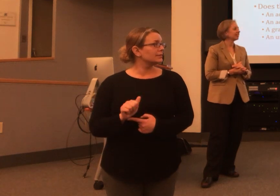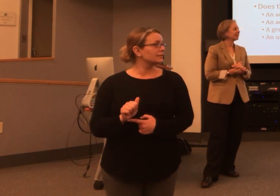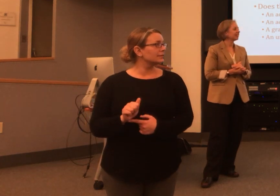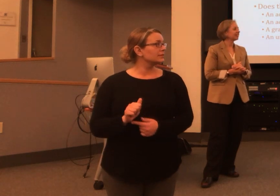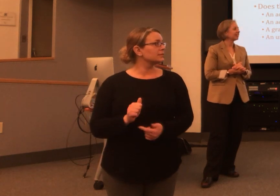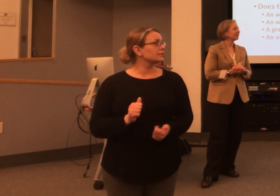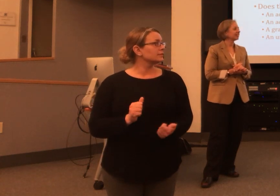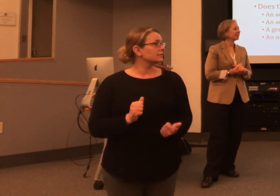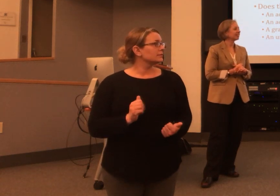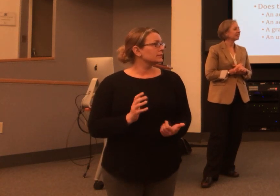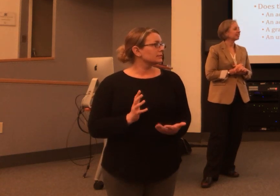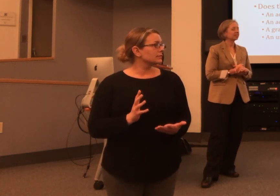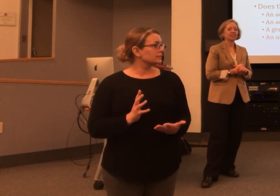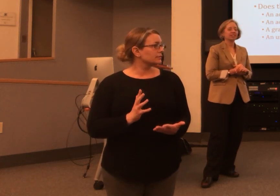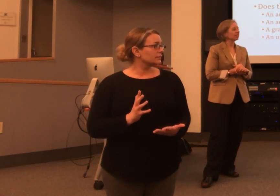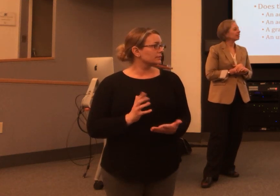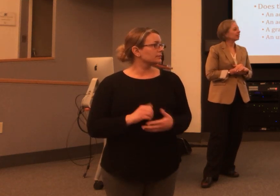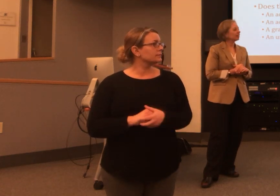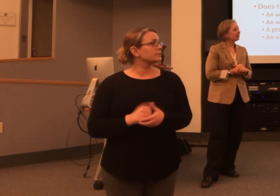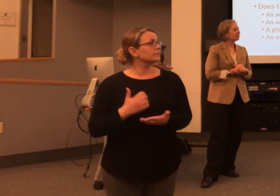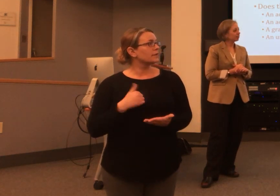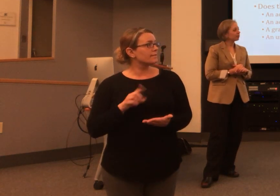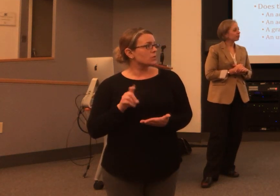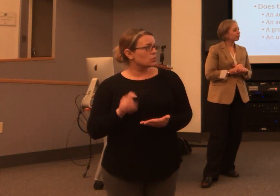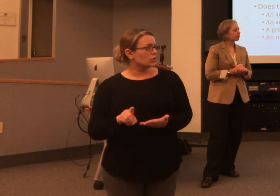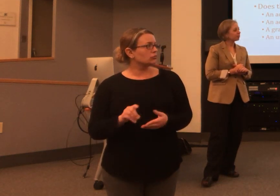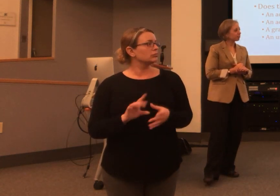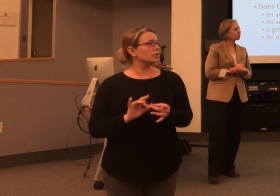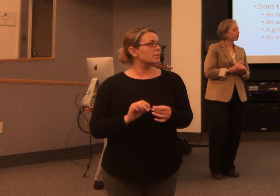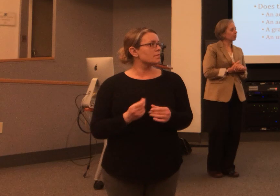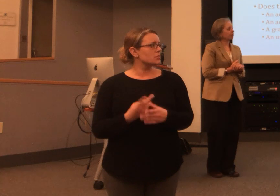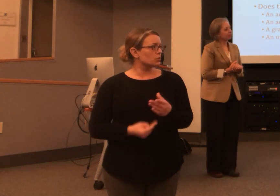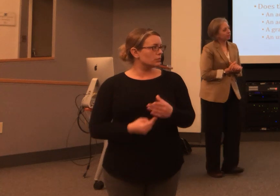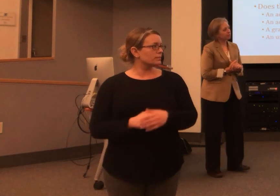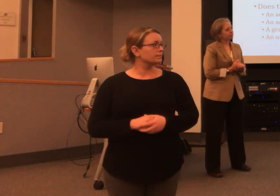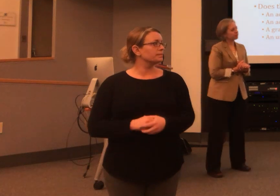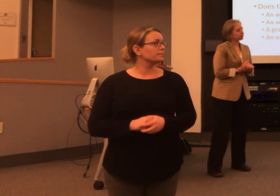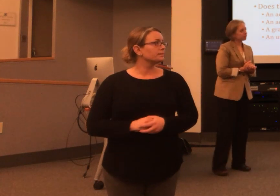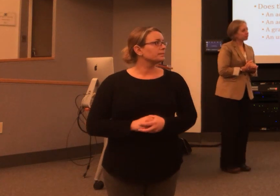(speaking faintly) [Woman] I have a question and a problem to you. So, specifically, copyright.